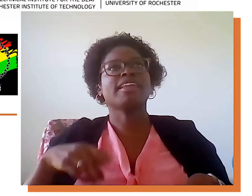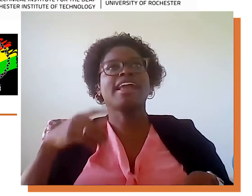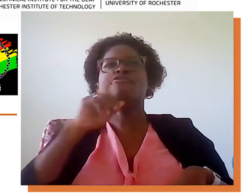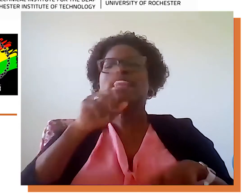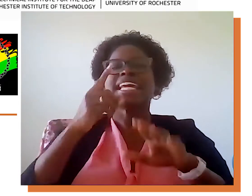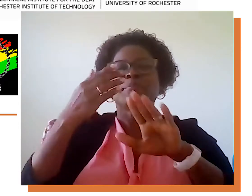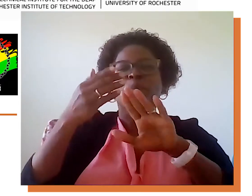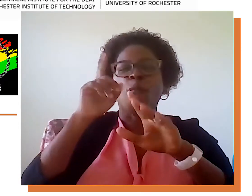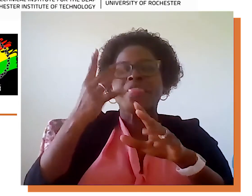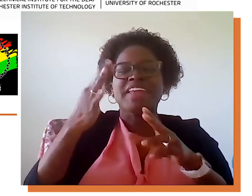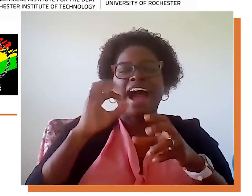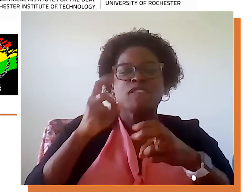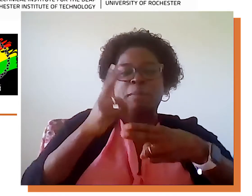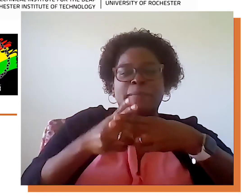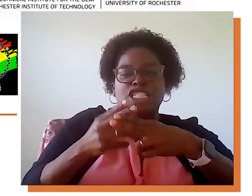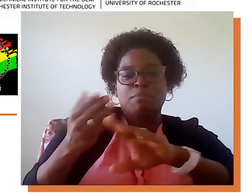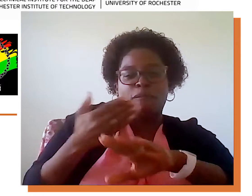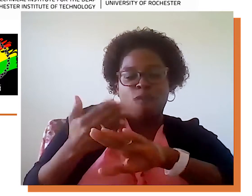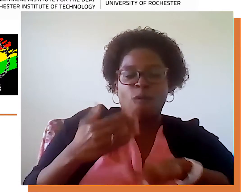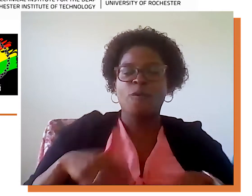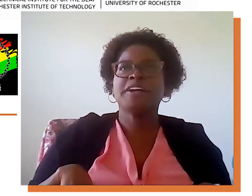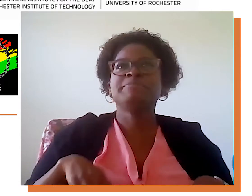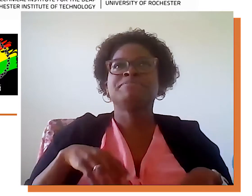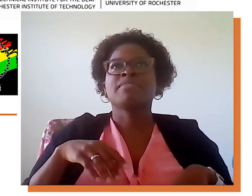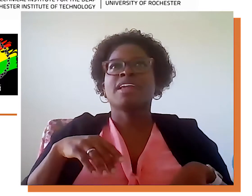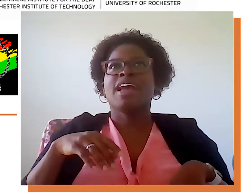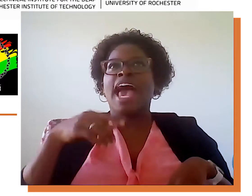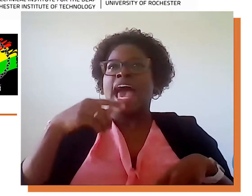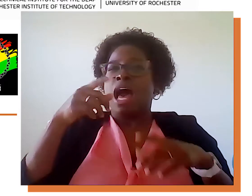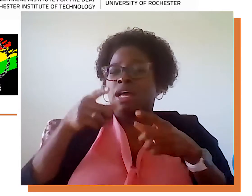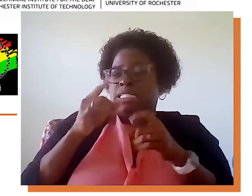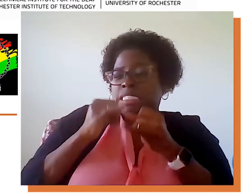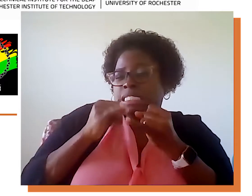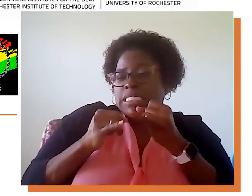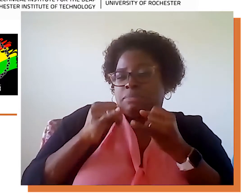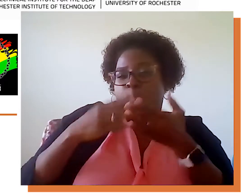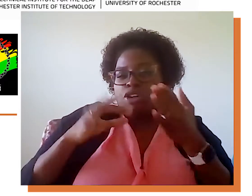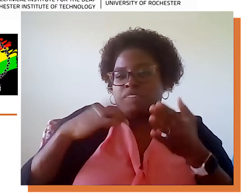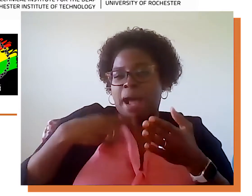Upon completing high school-- Well, one thing I want to mention before I move forward,